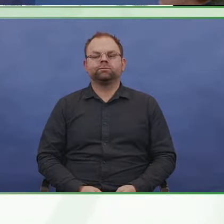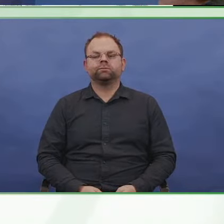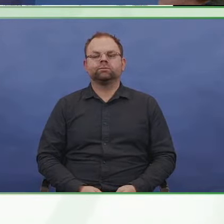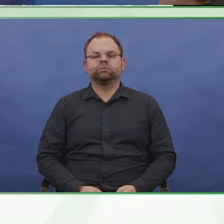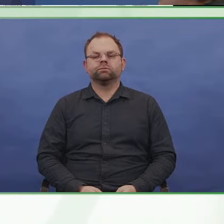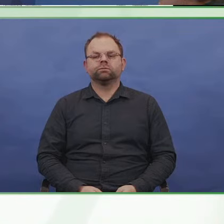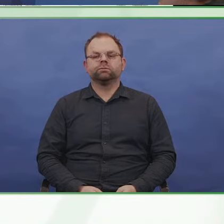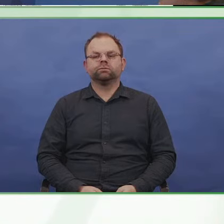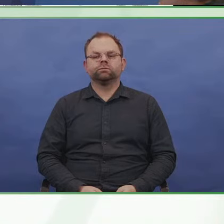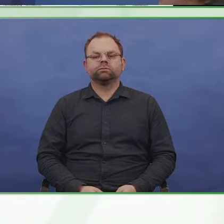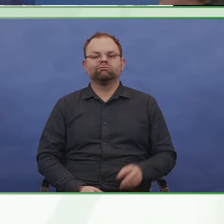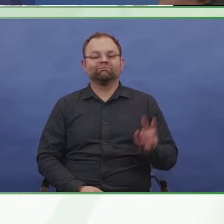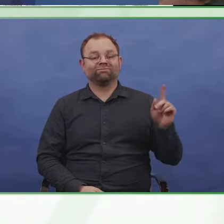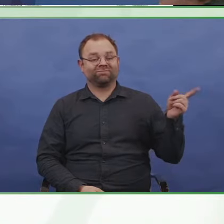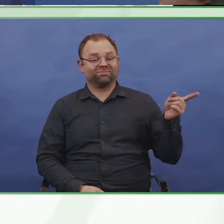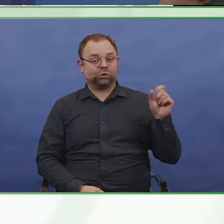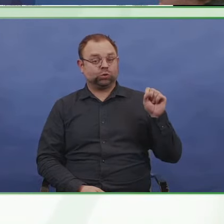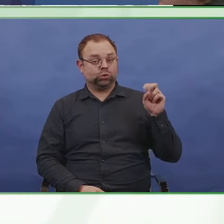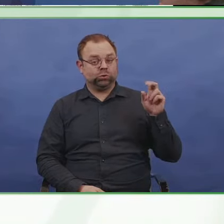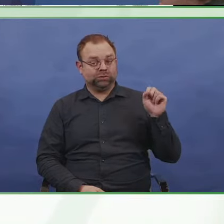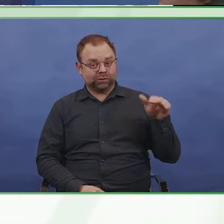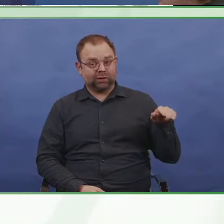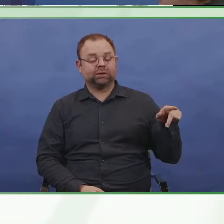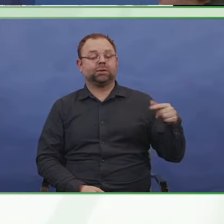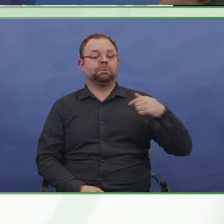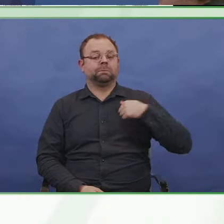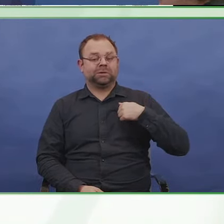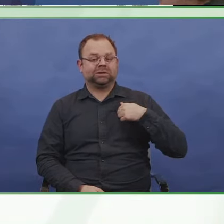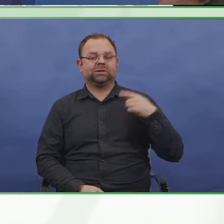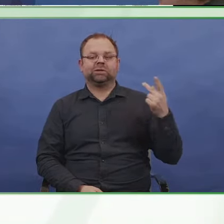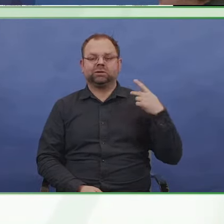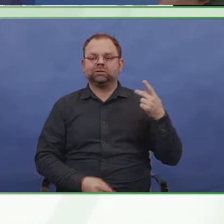One way we can do it by coming together but another way we can do